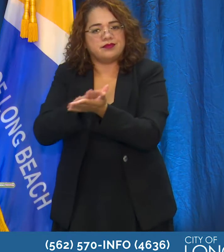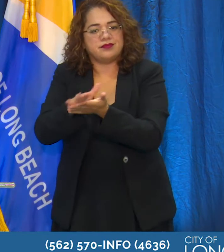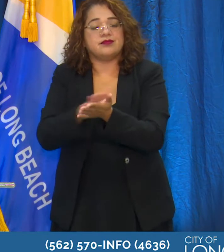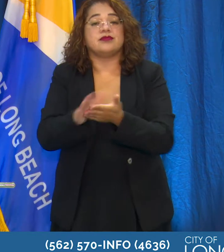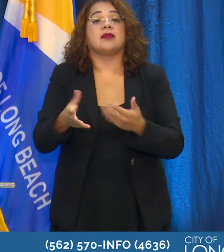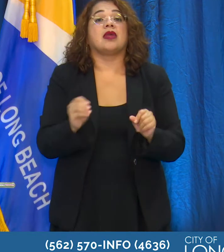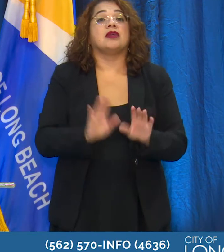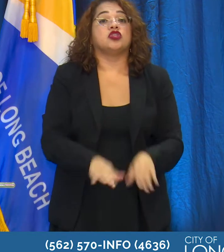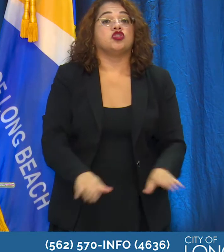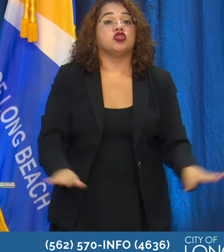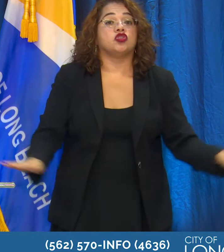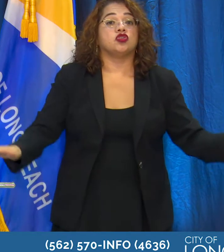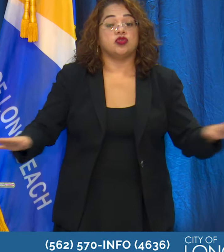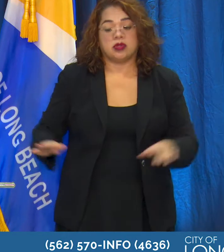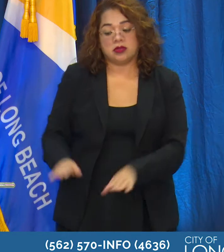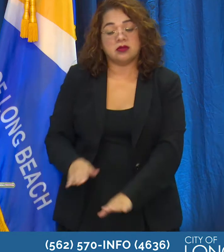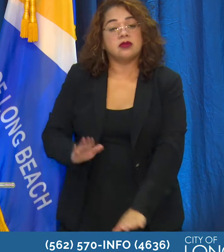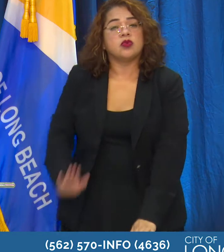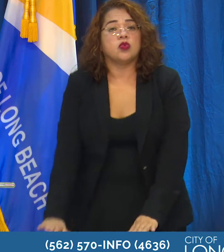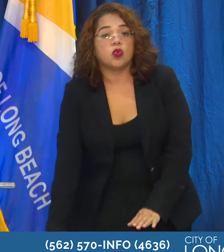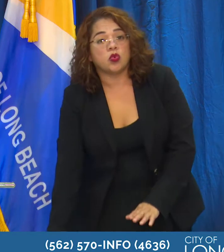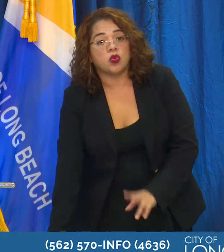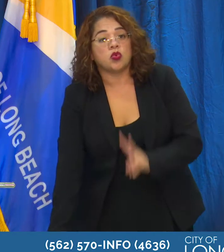under the age of 2 years.